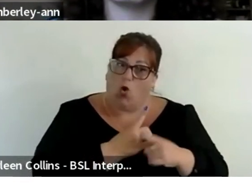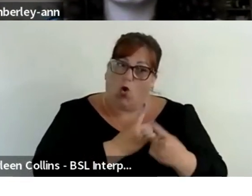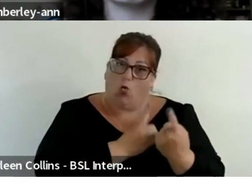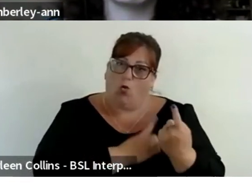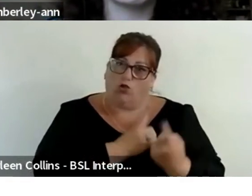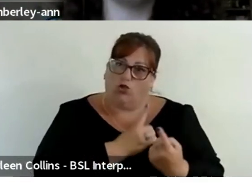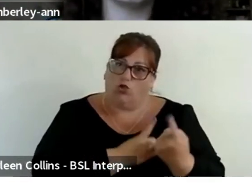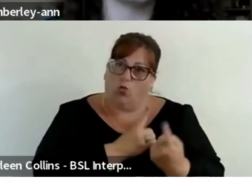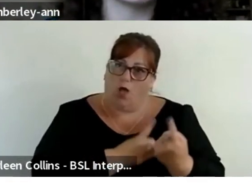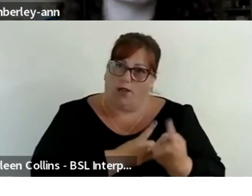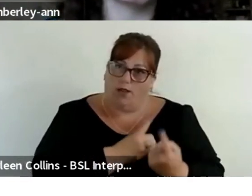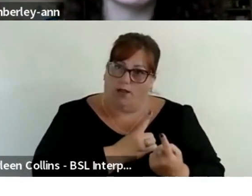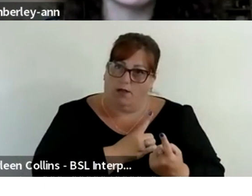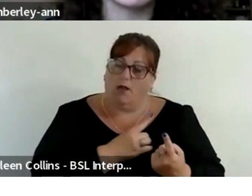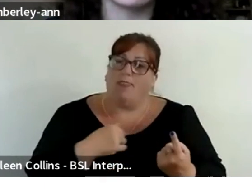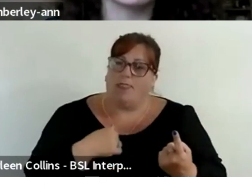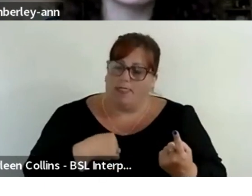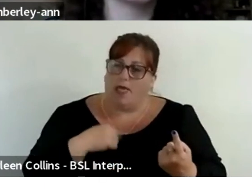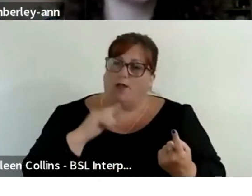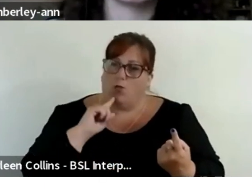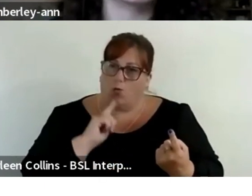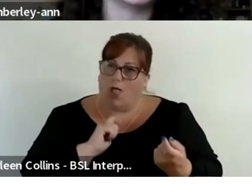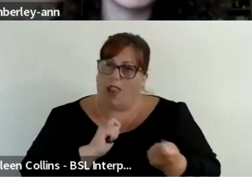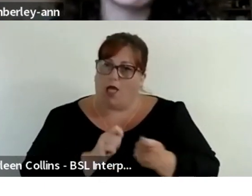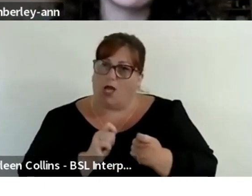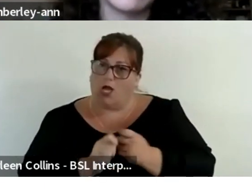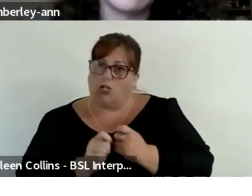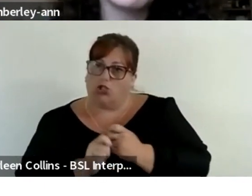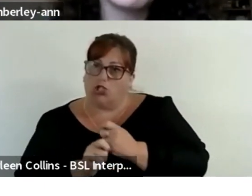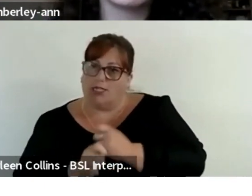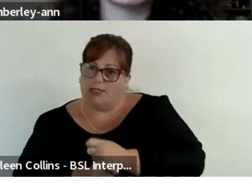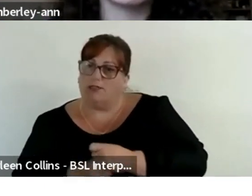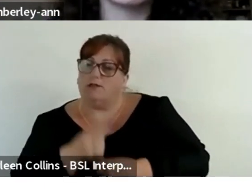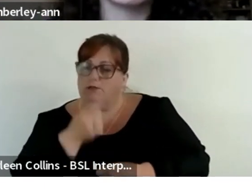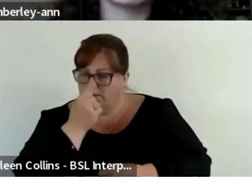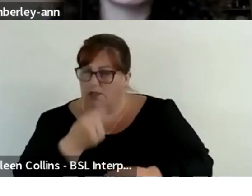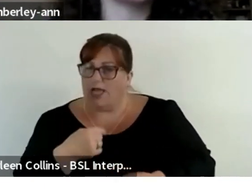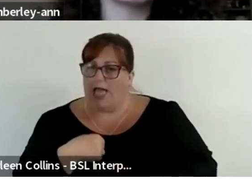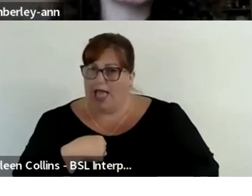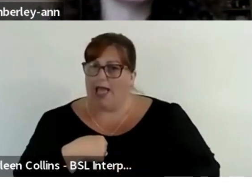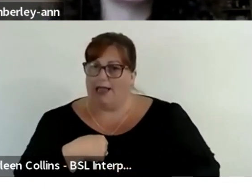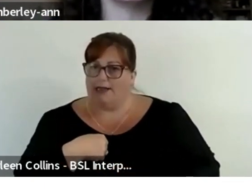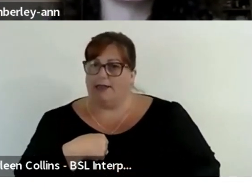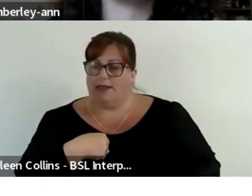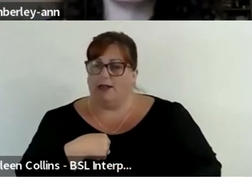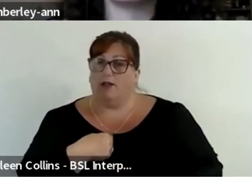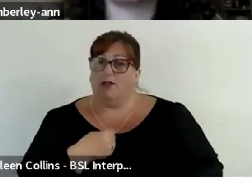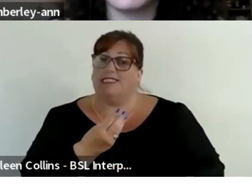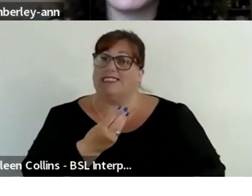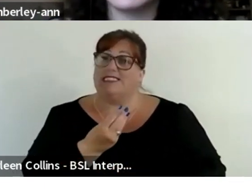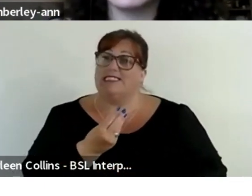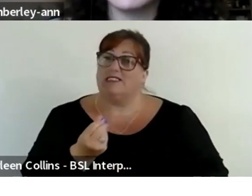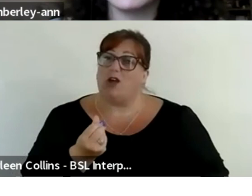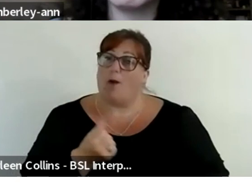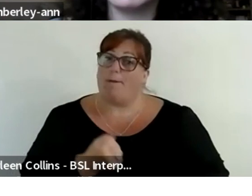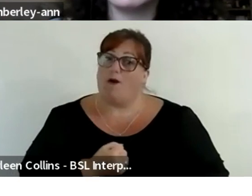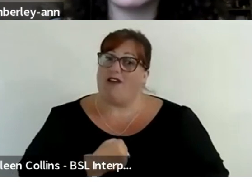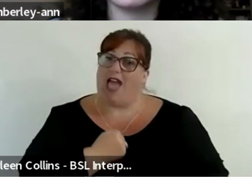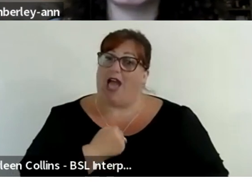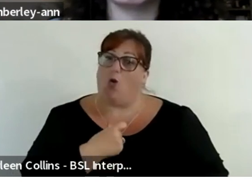We will make adjustments we have a standard process, we can ajust for. That I will say that some of our roles do use different kinds of assessments.